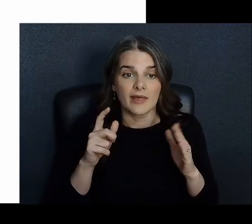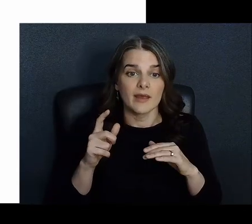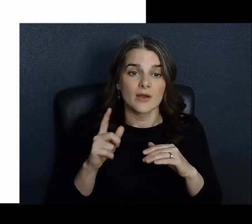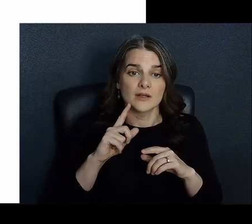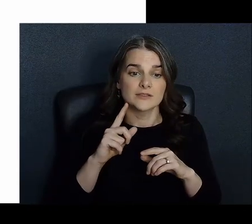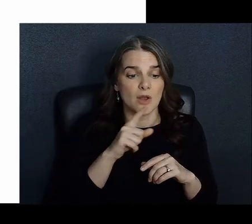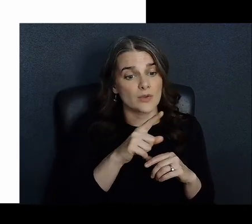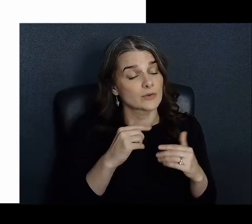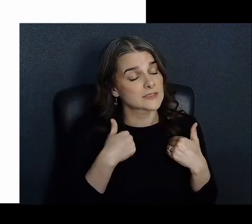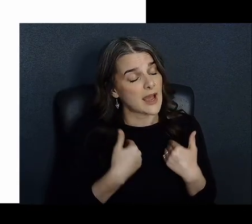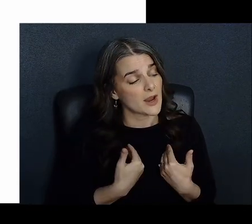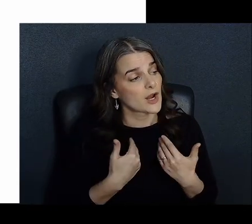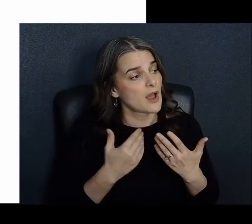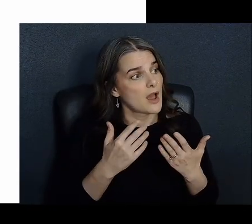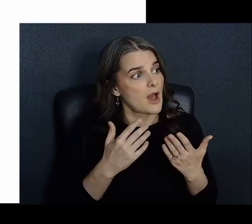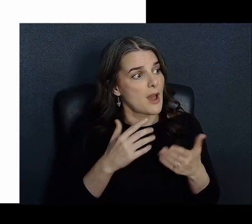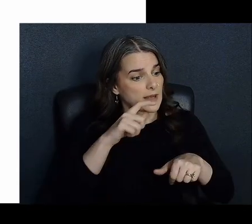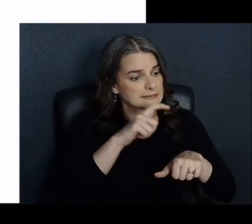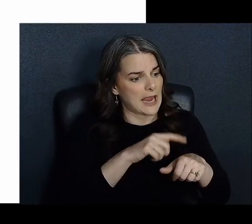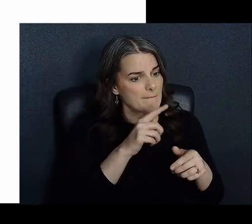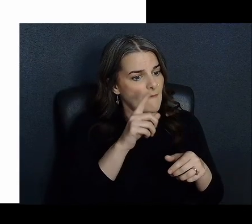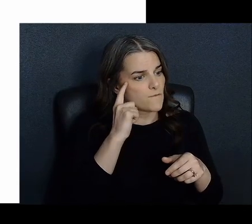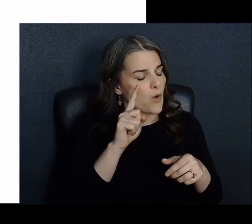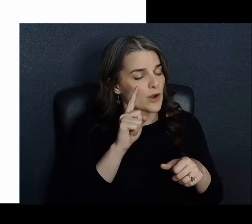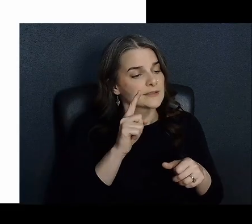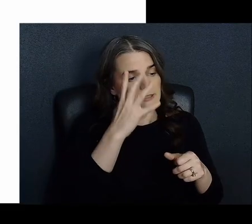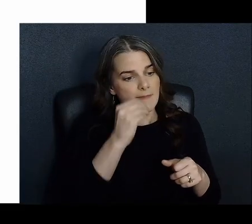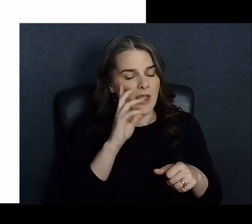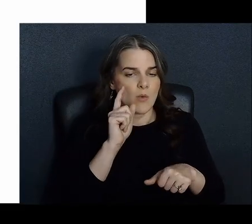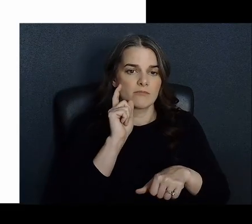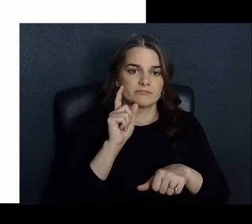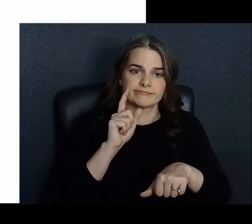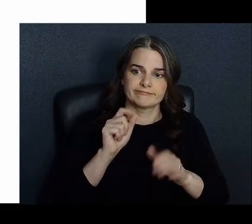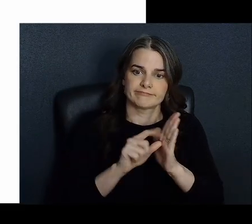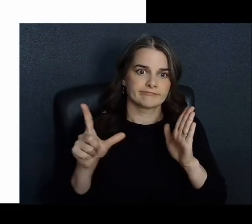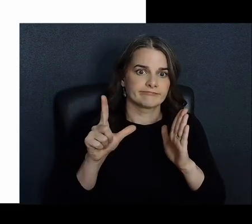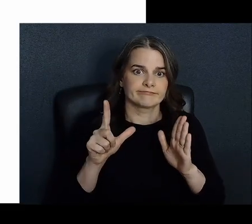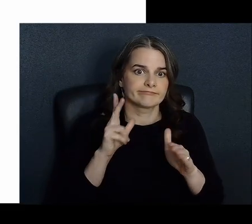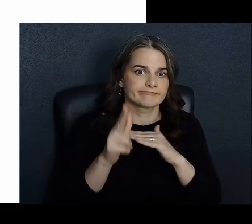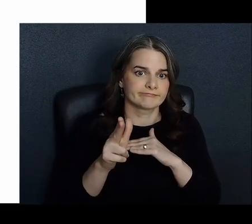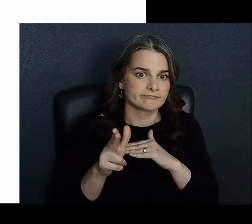You can also insert bookmarks on it. It has volume control. The speaker on this is very good.